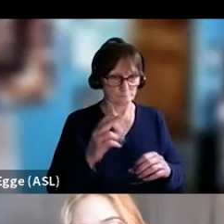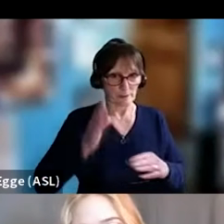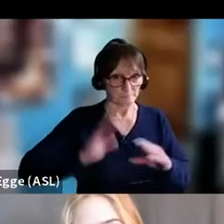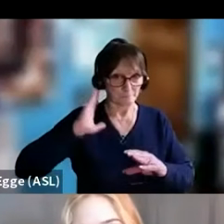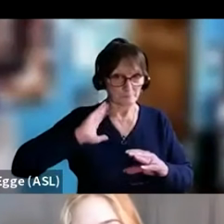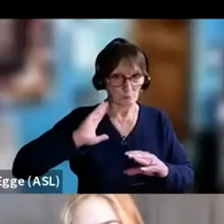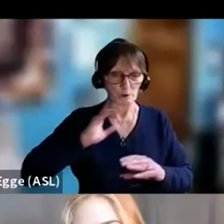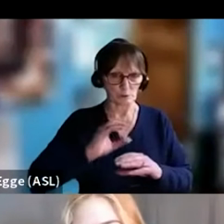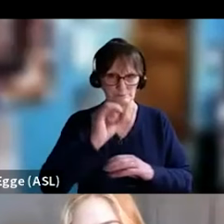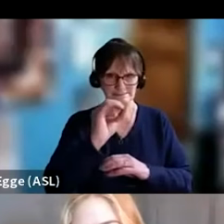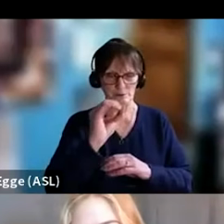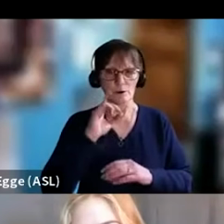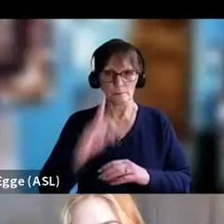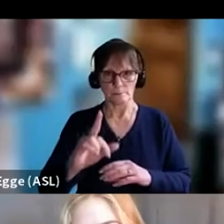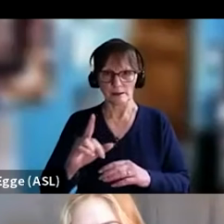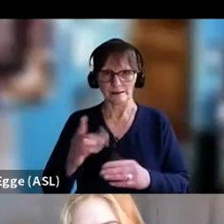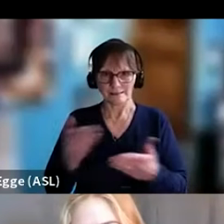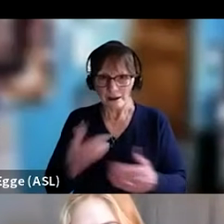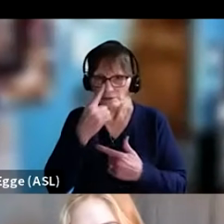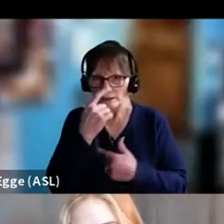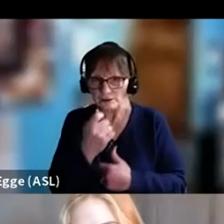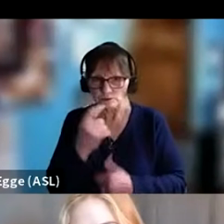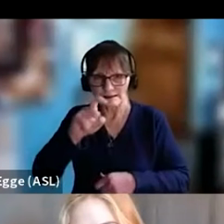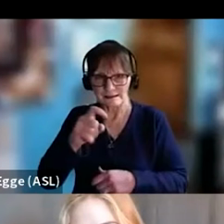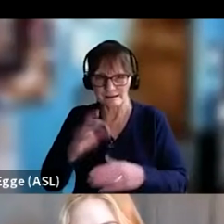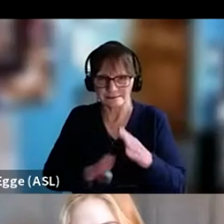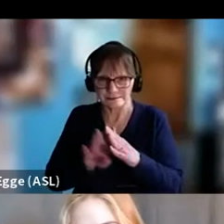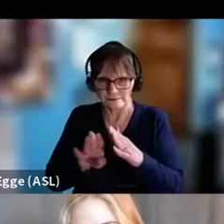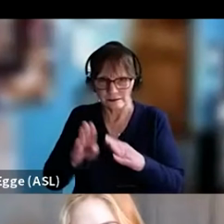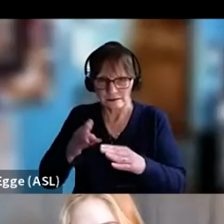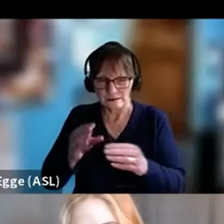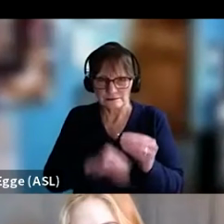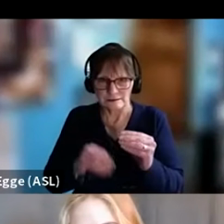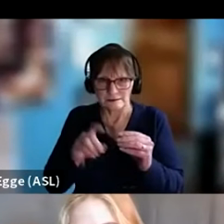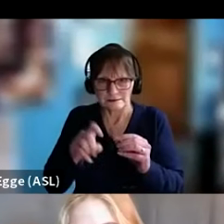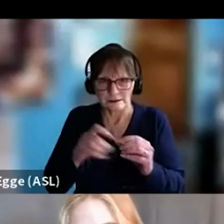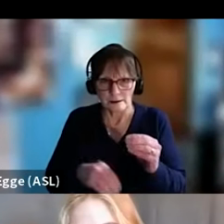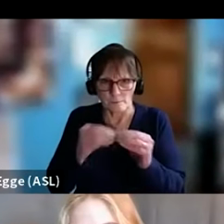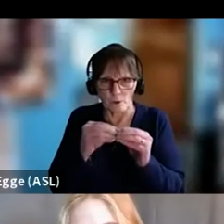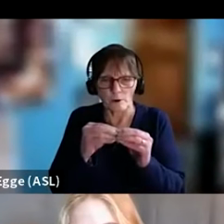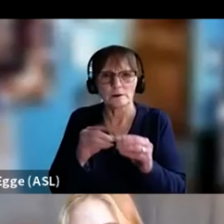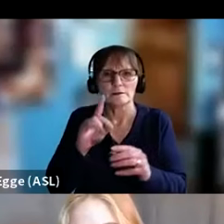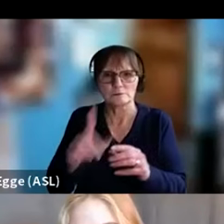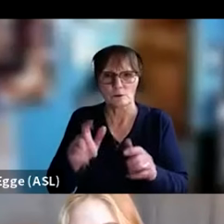So I think the appetite, the interests, the need is growing. And so I think that's a great time to capitalize on building that partnership